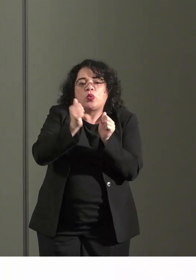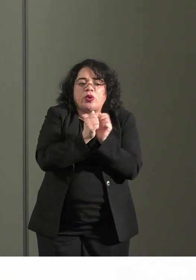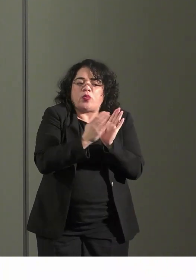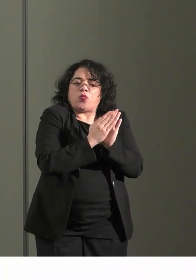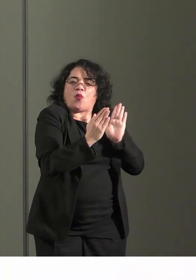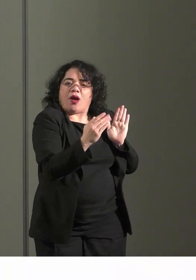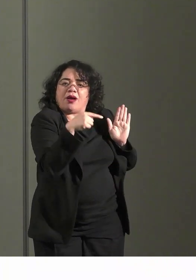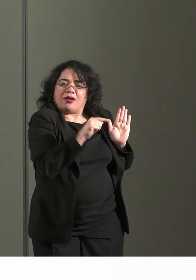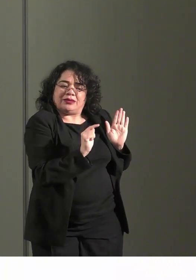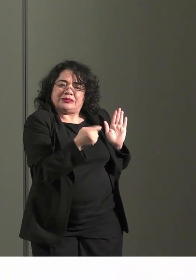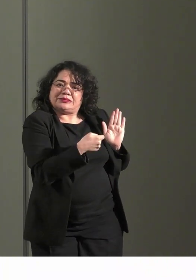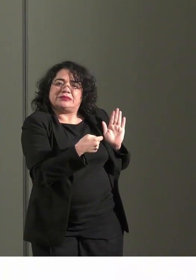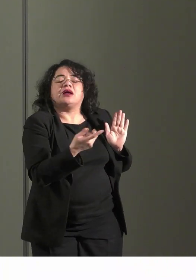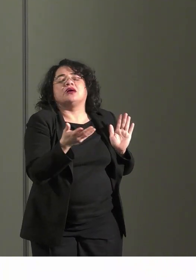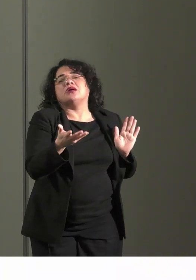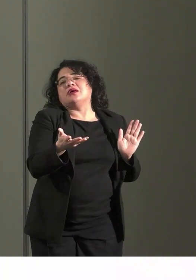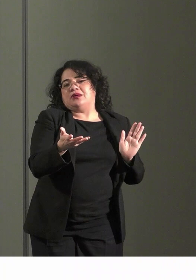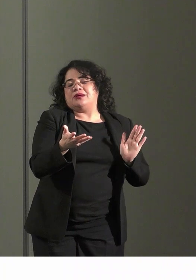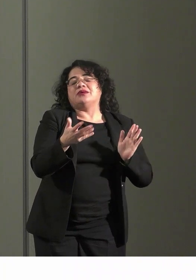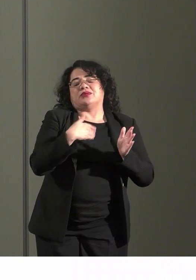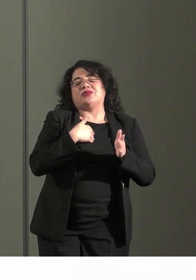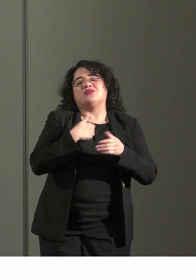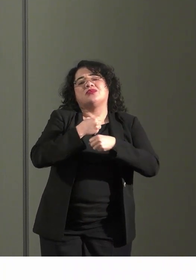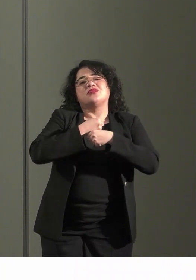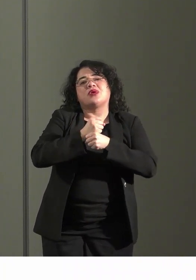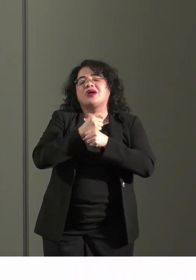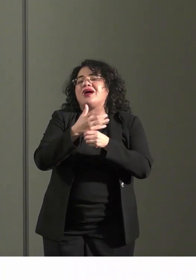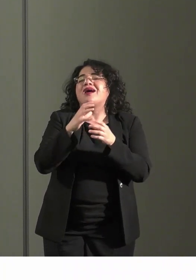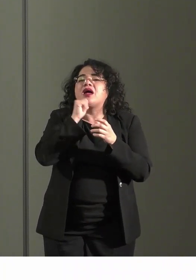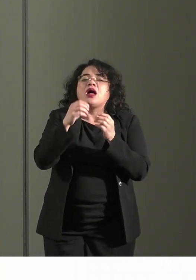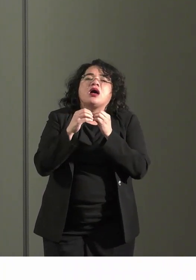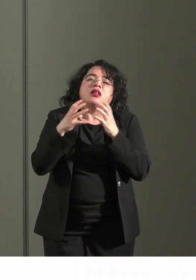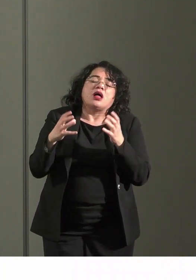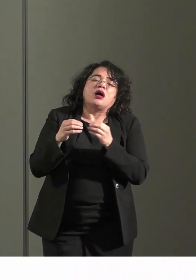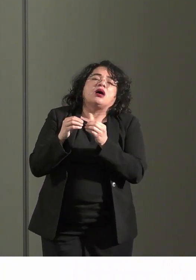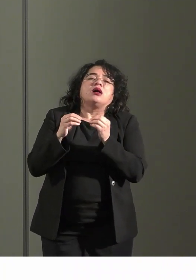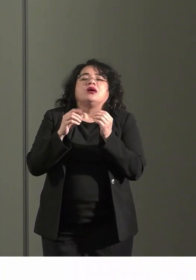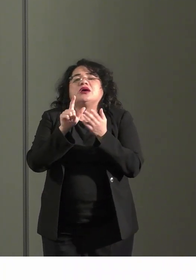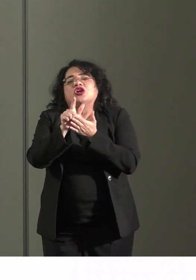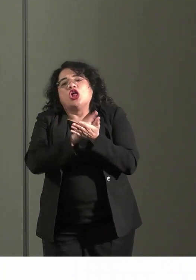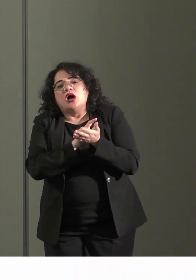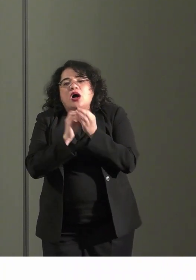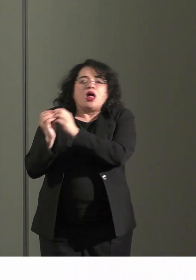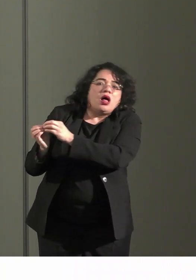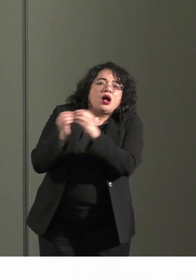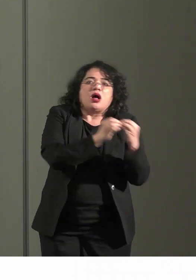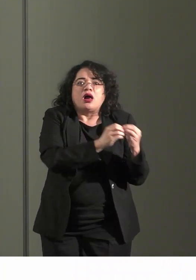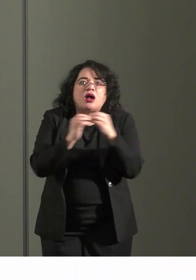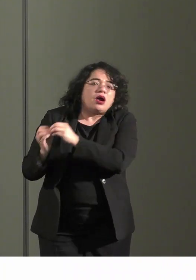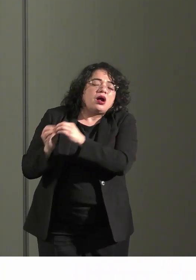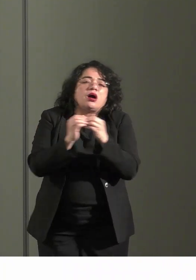hope we are not creating so much litigation. We don't create so much confusion. Because